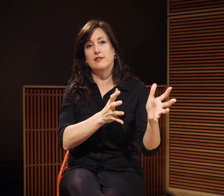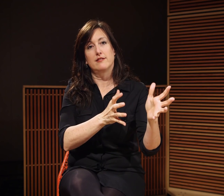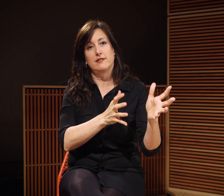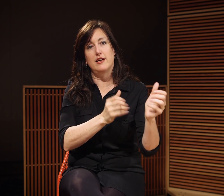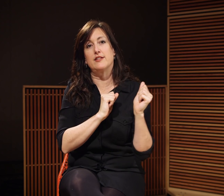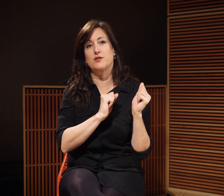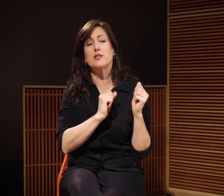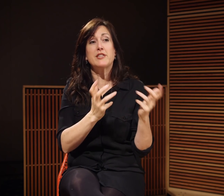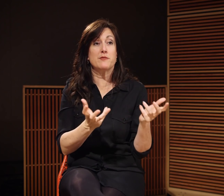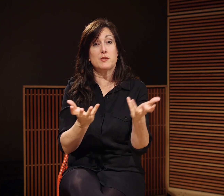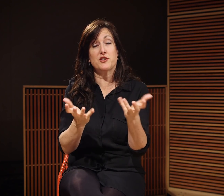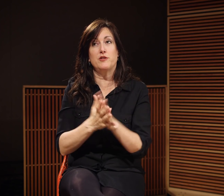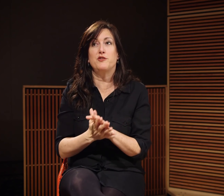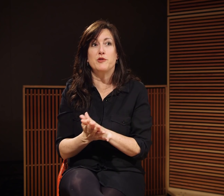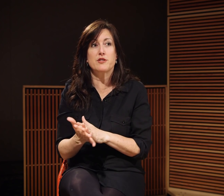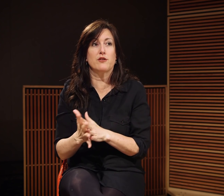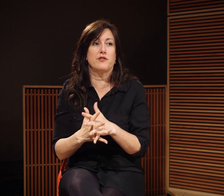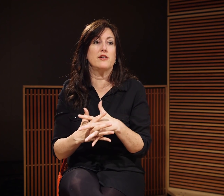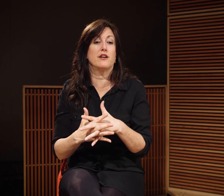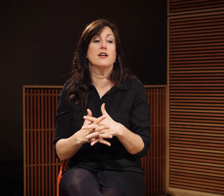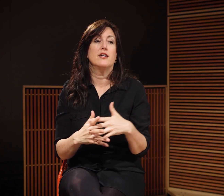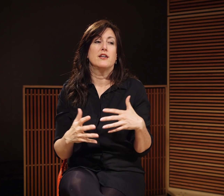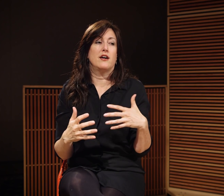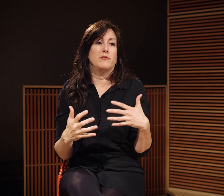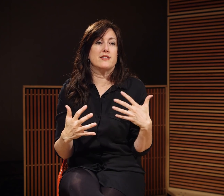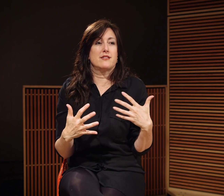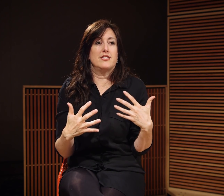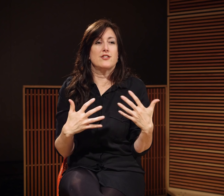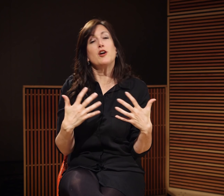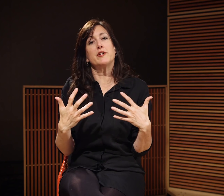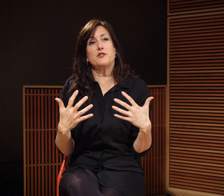And so sometimes, especially when you do music or theater, it's hard because